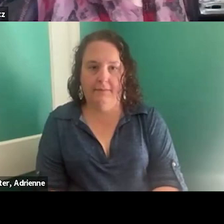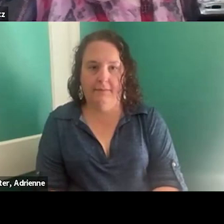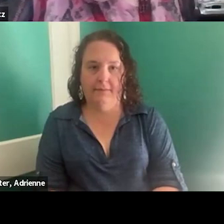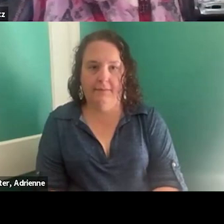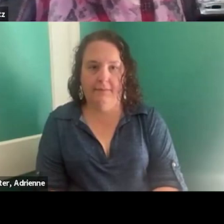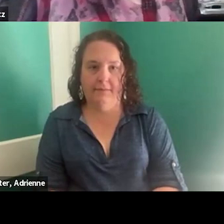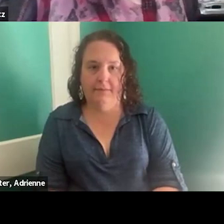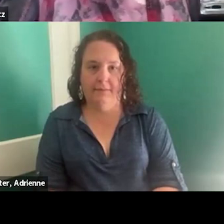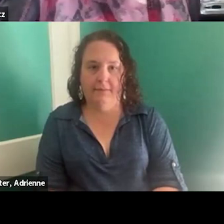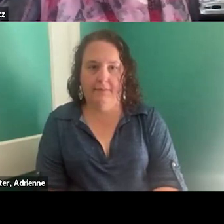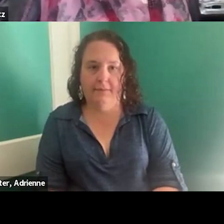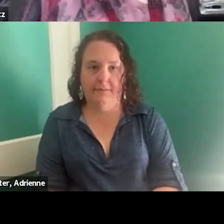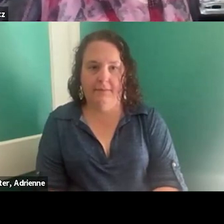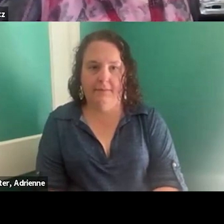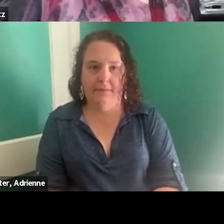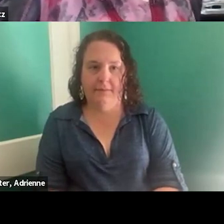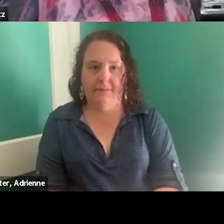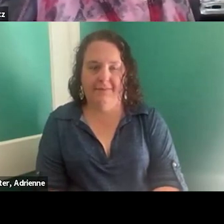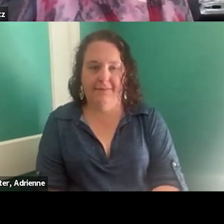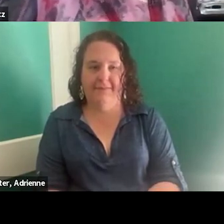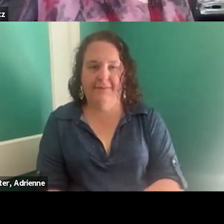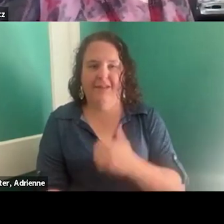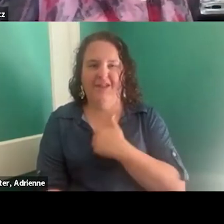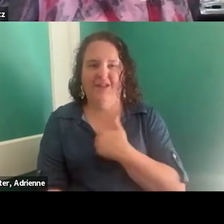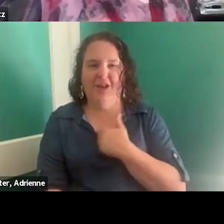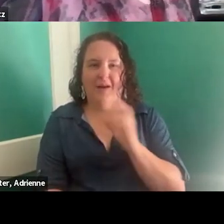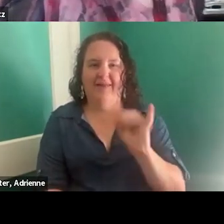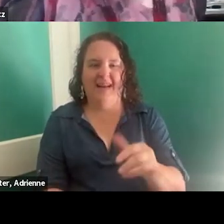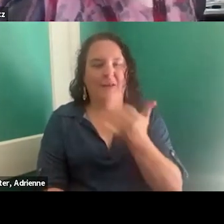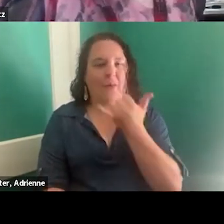Give me one second, it is a long file. It's the wrong file.